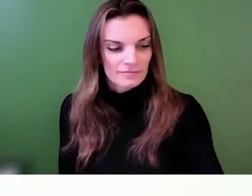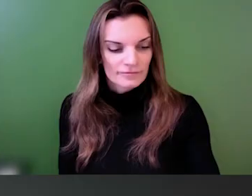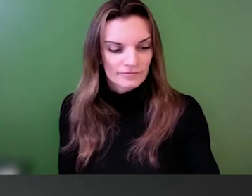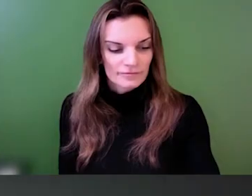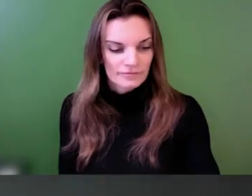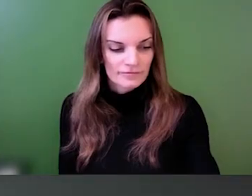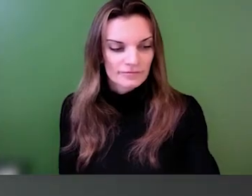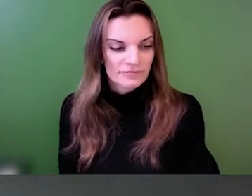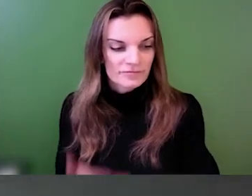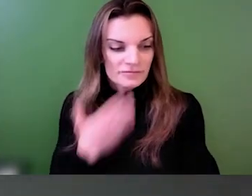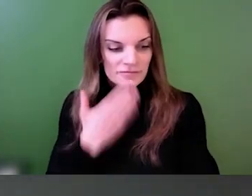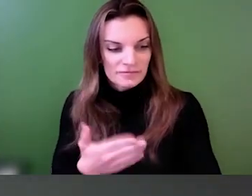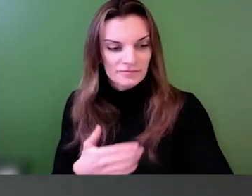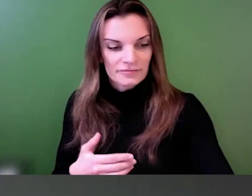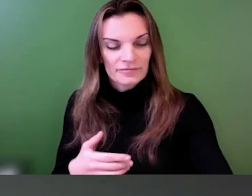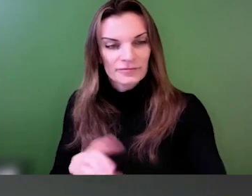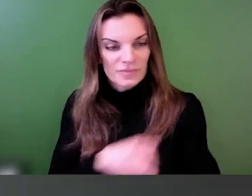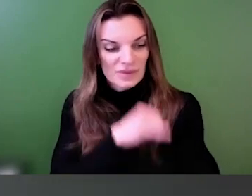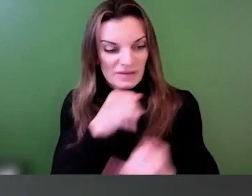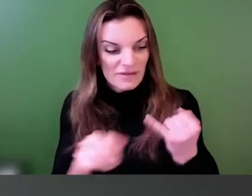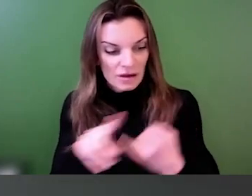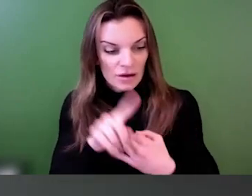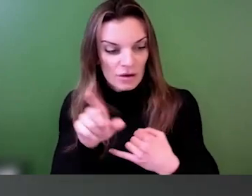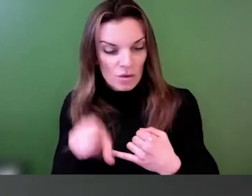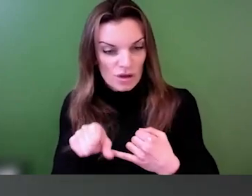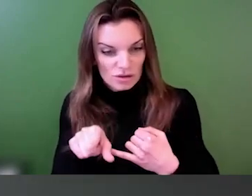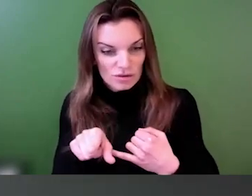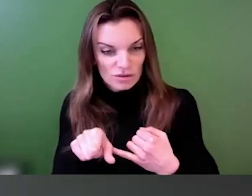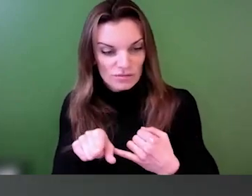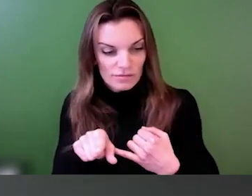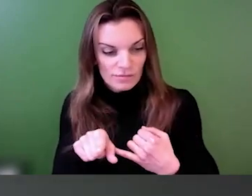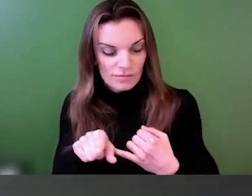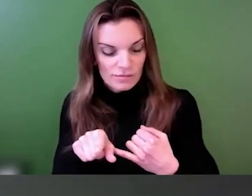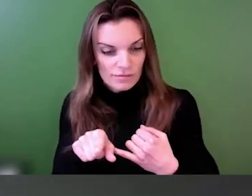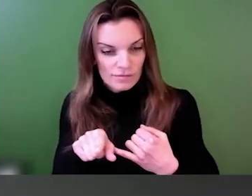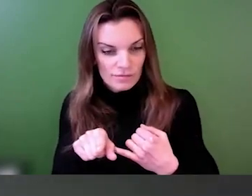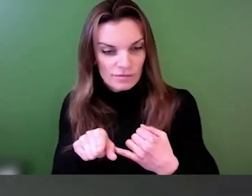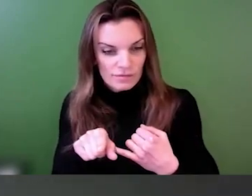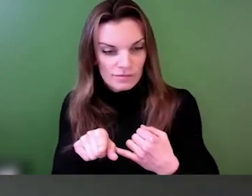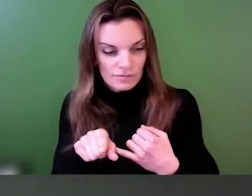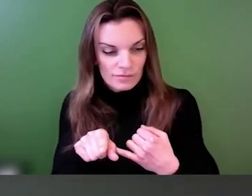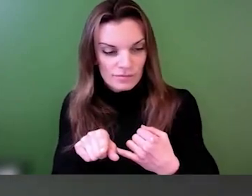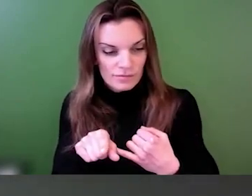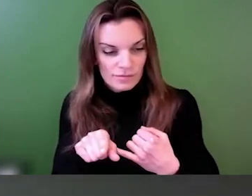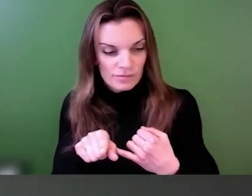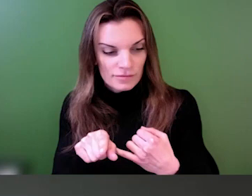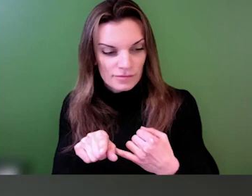The final question, which might not be able to be answered, sorry not the final question.